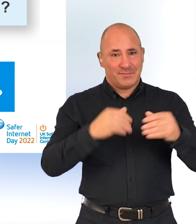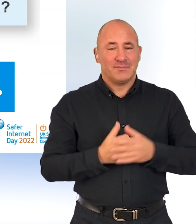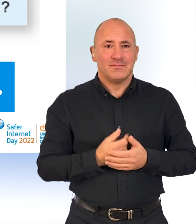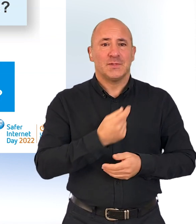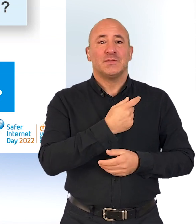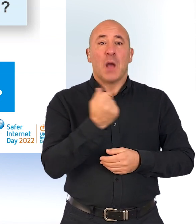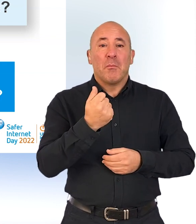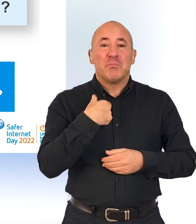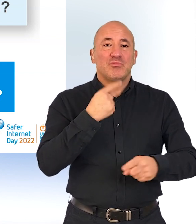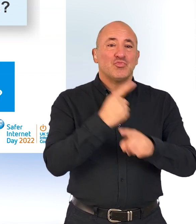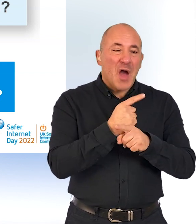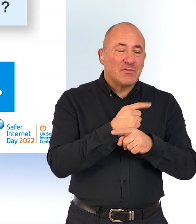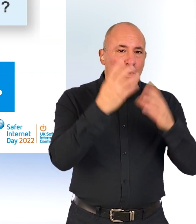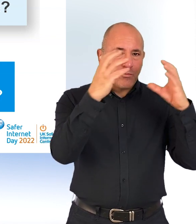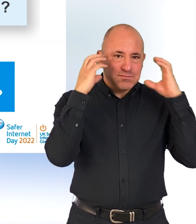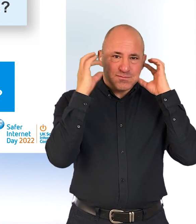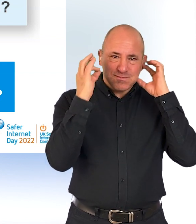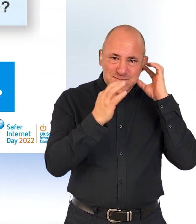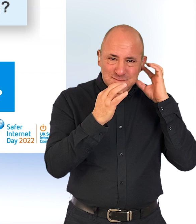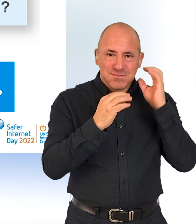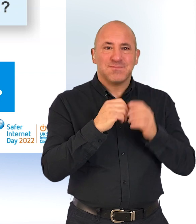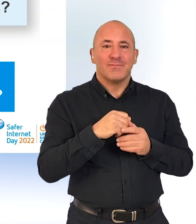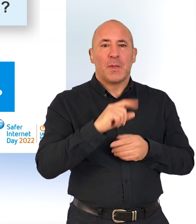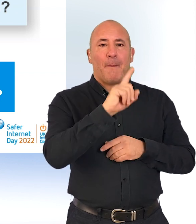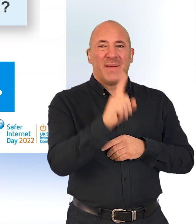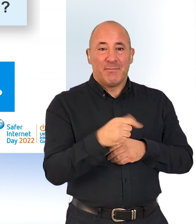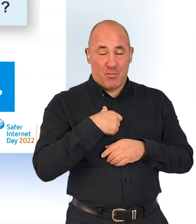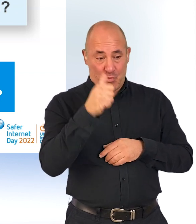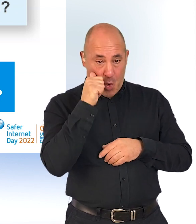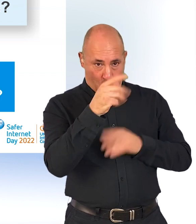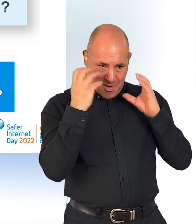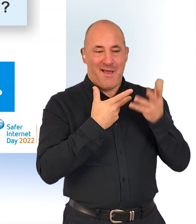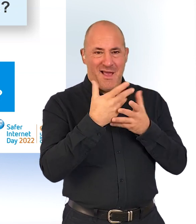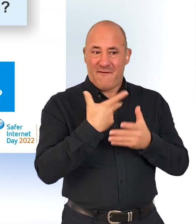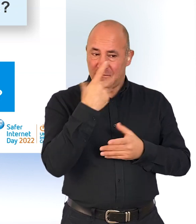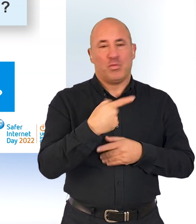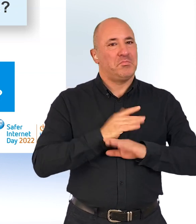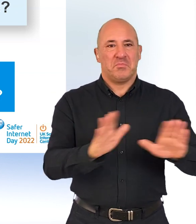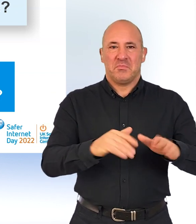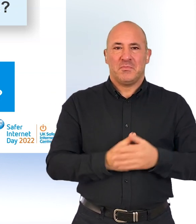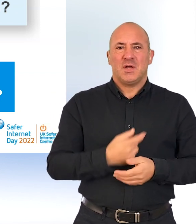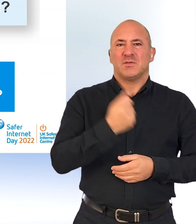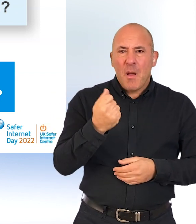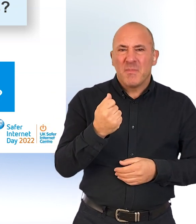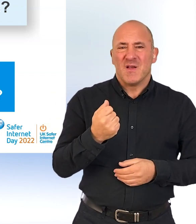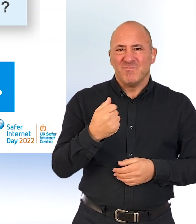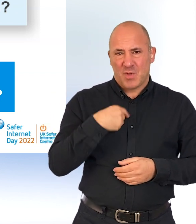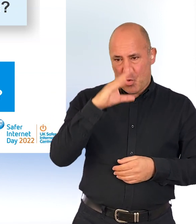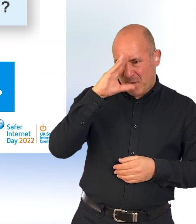Some will not use the chat or their headsets with people they only know in the game. Some will use the report and block tools